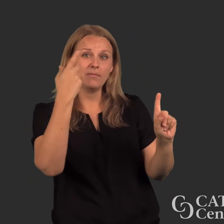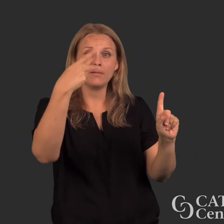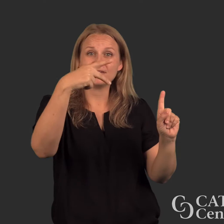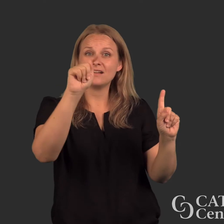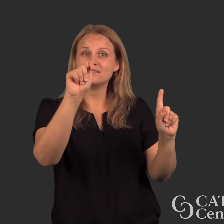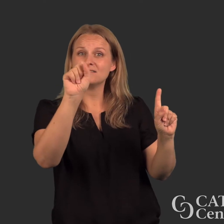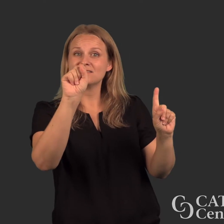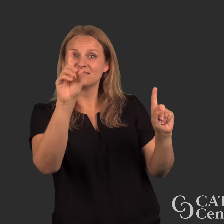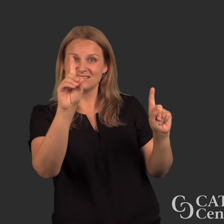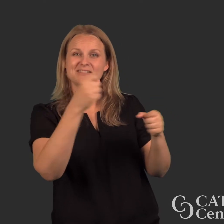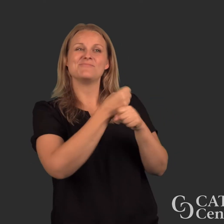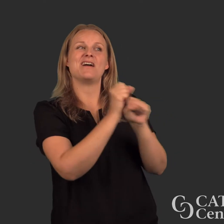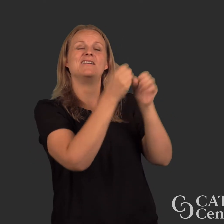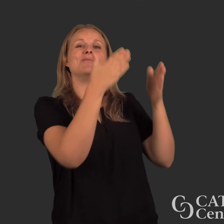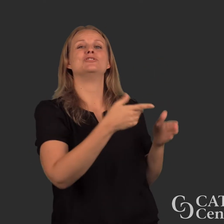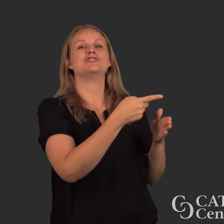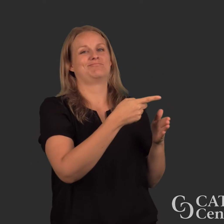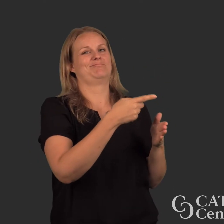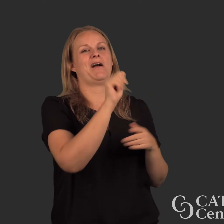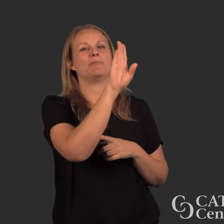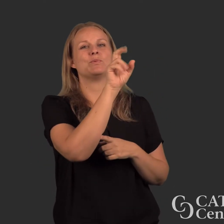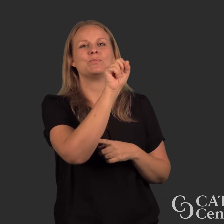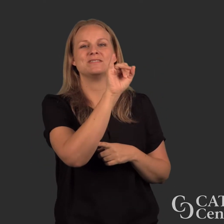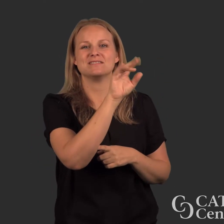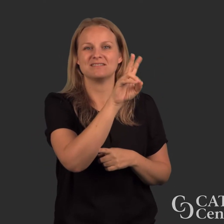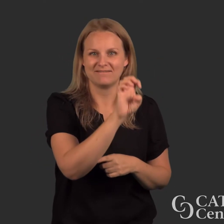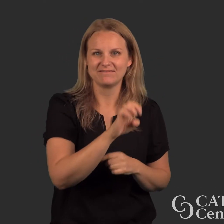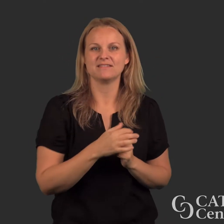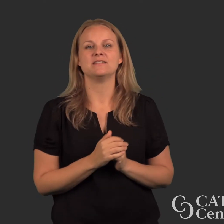Or the notion that someone with PTSD is inherently abusive as a result of their trauma.